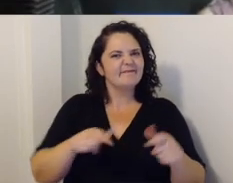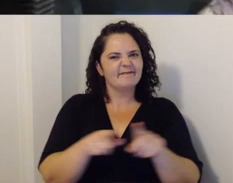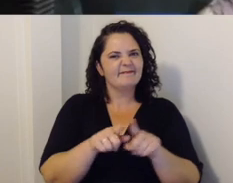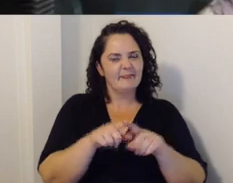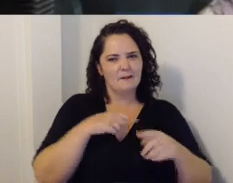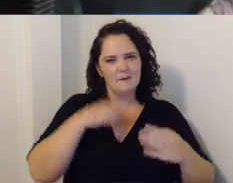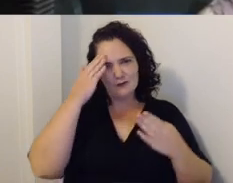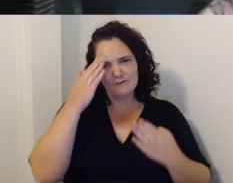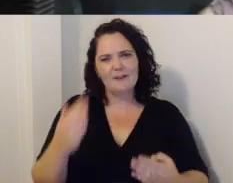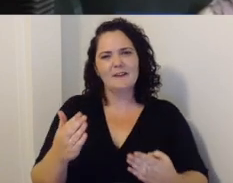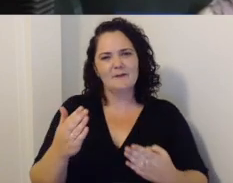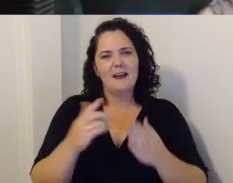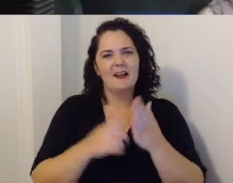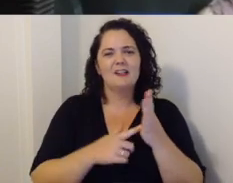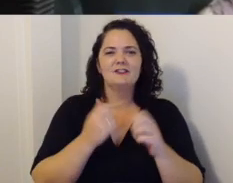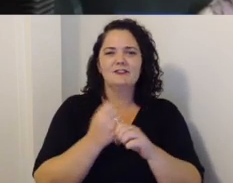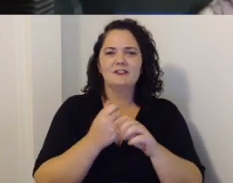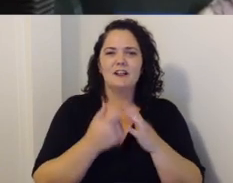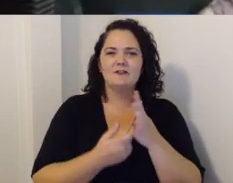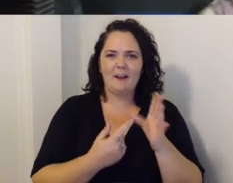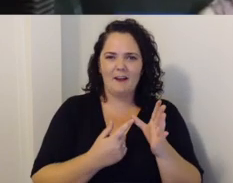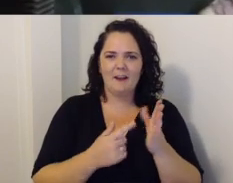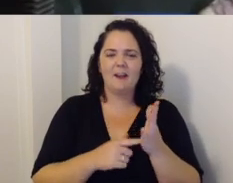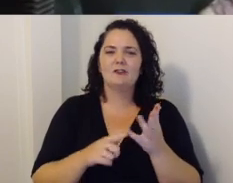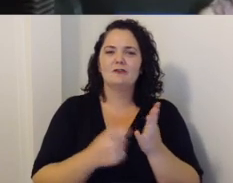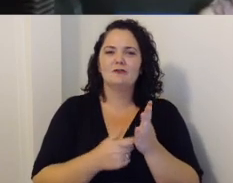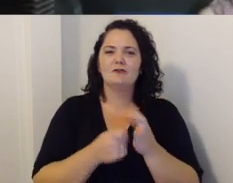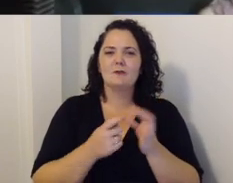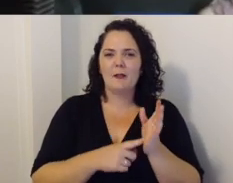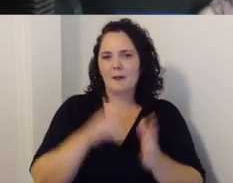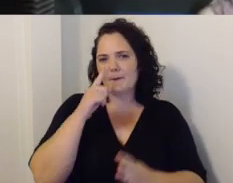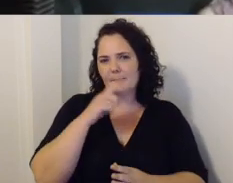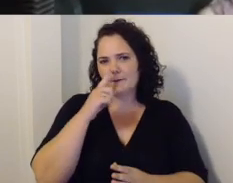to the Jaggera and Turrbal people and also extend those respects and welcome to any First Nations